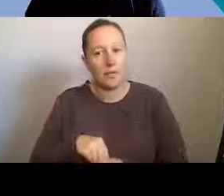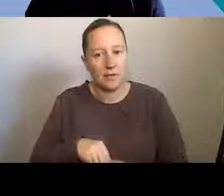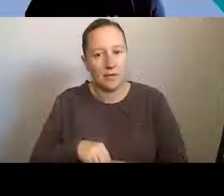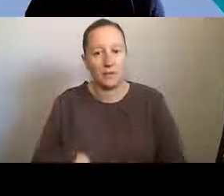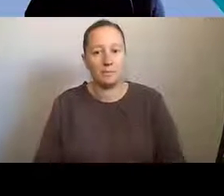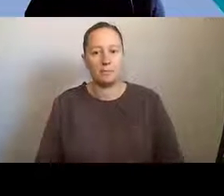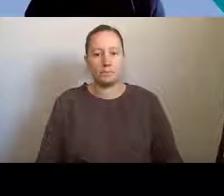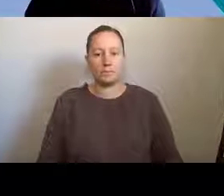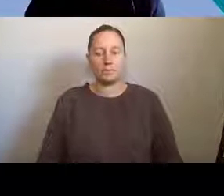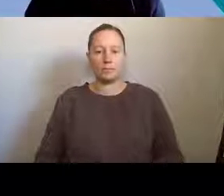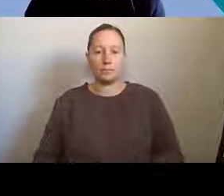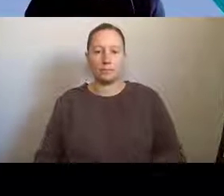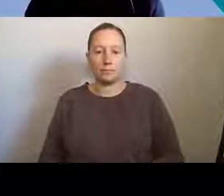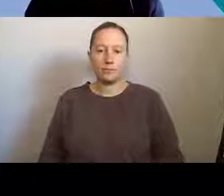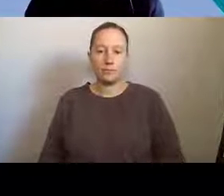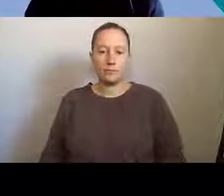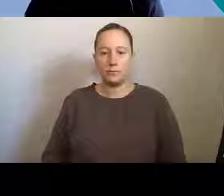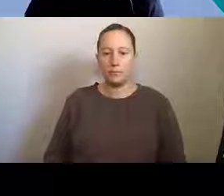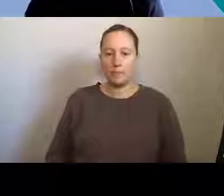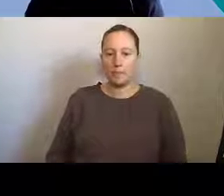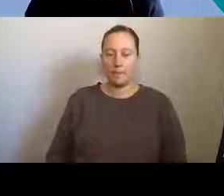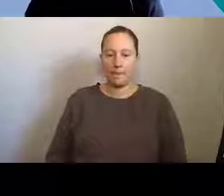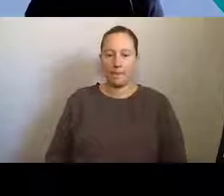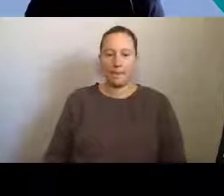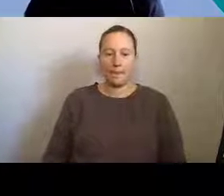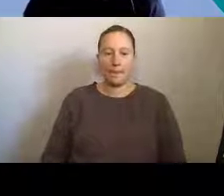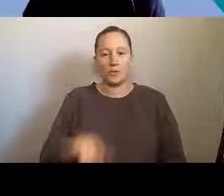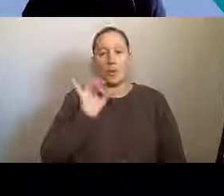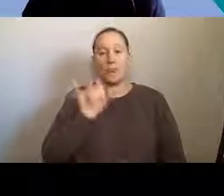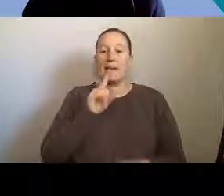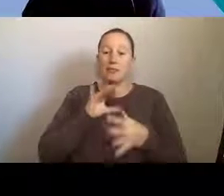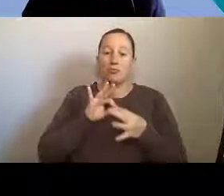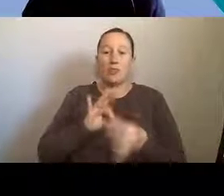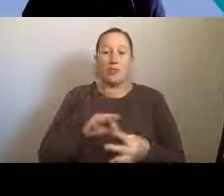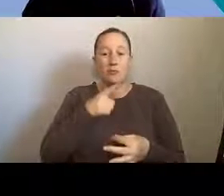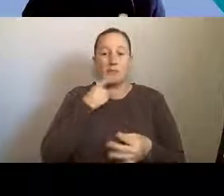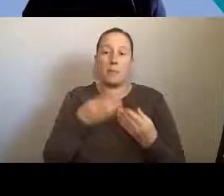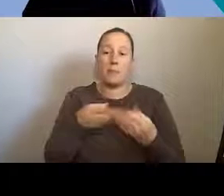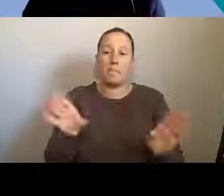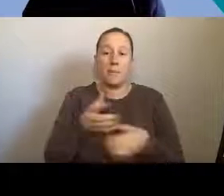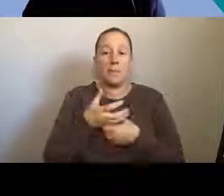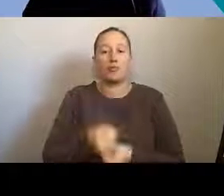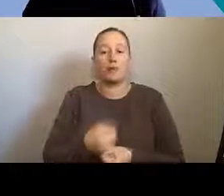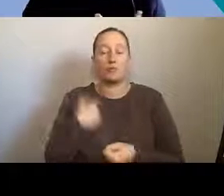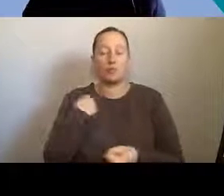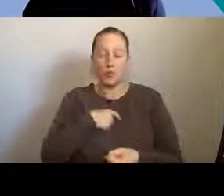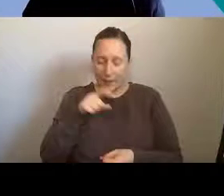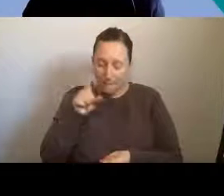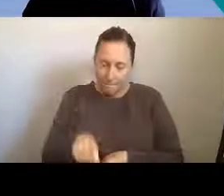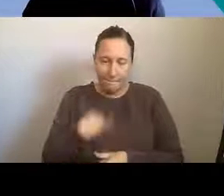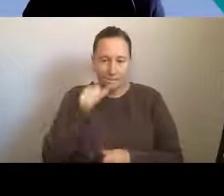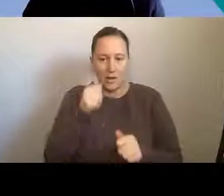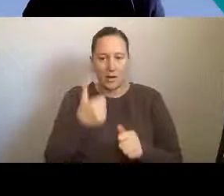This is effectively all a question of public trust, and we have to remember that it is informed consent